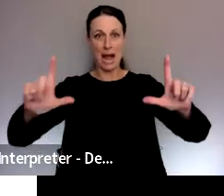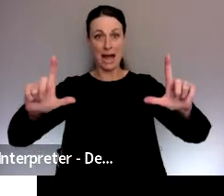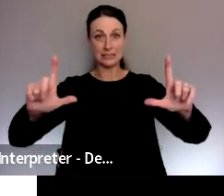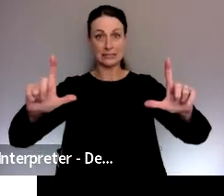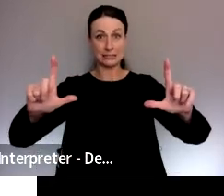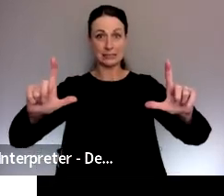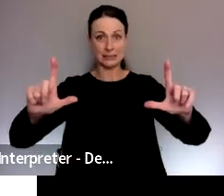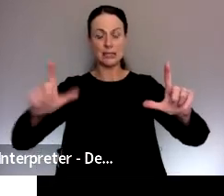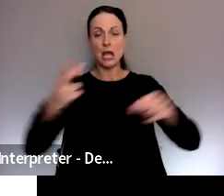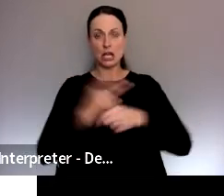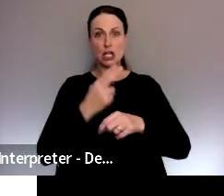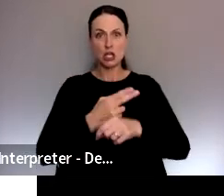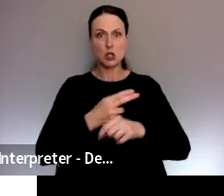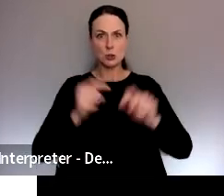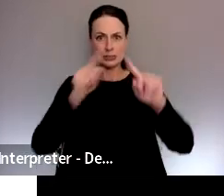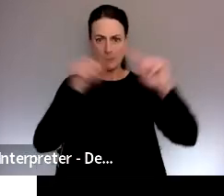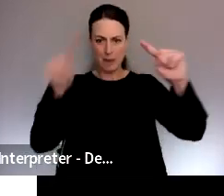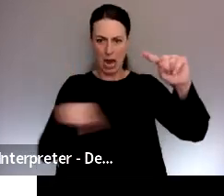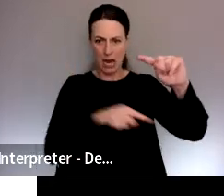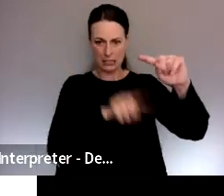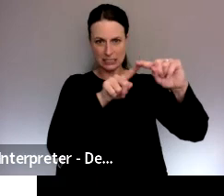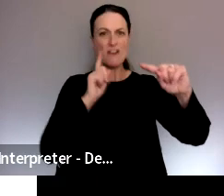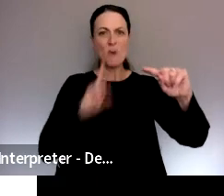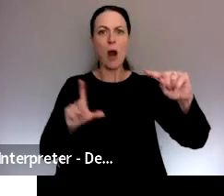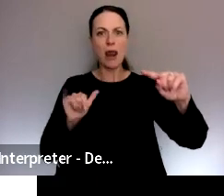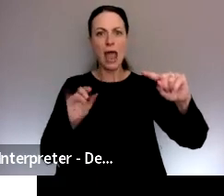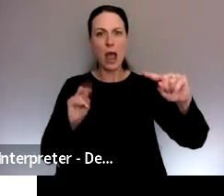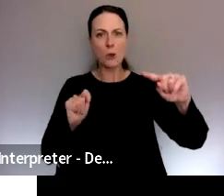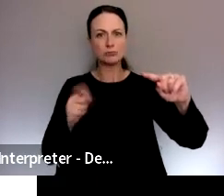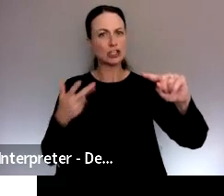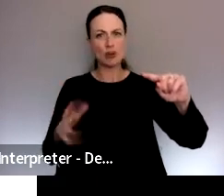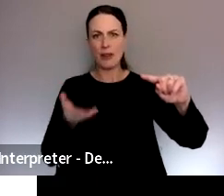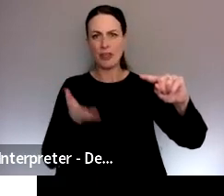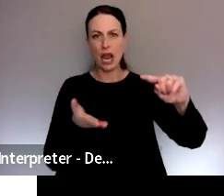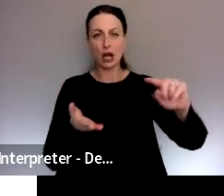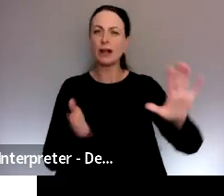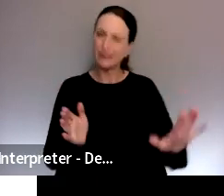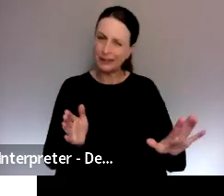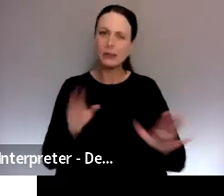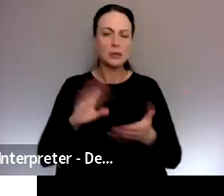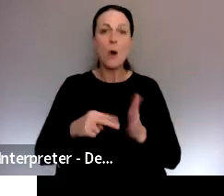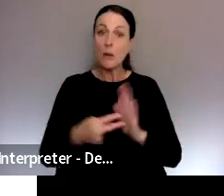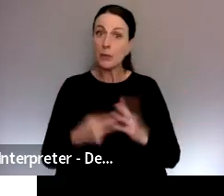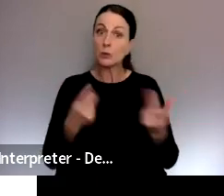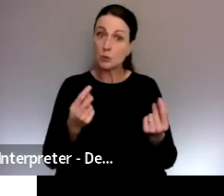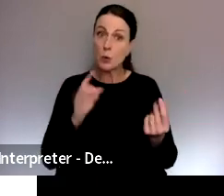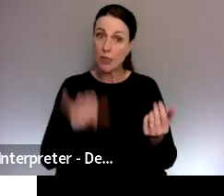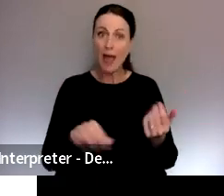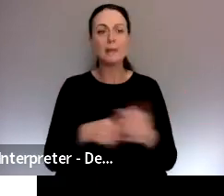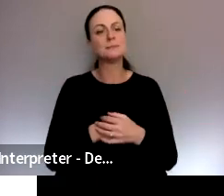and use the box for the layout that already exists. So, what we're talking about when we do that is,